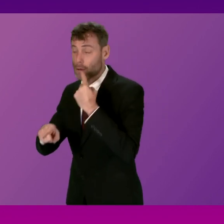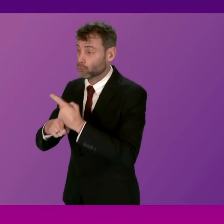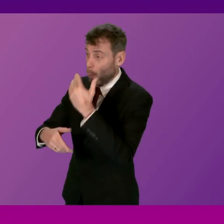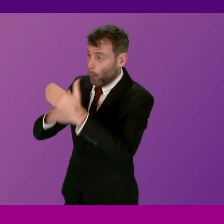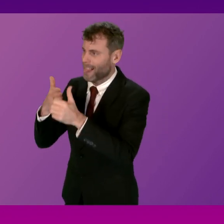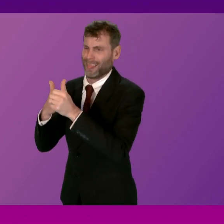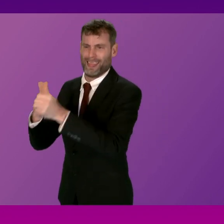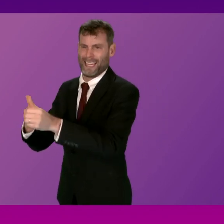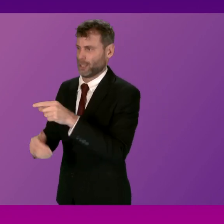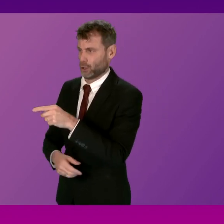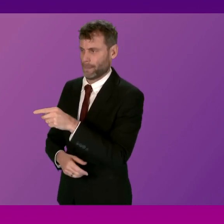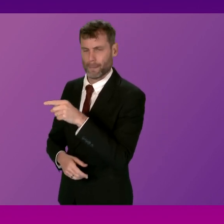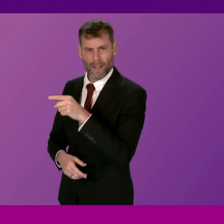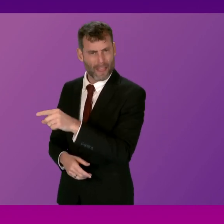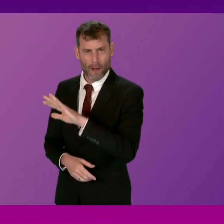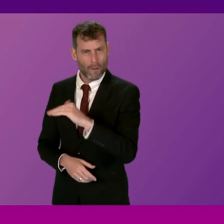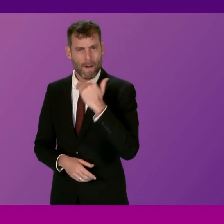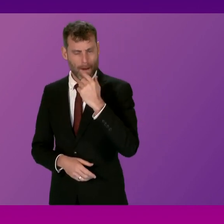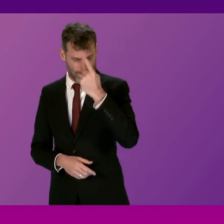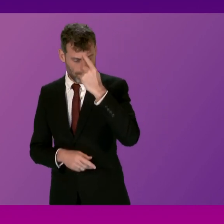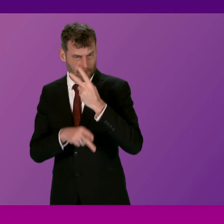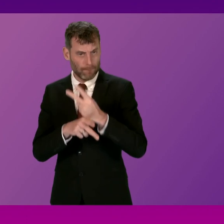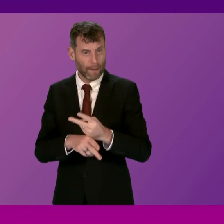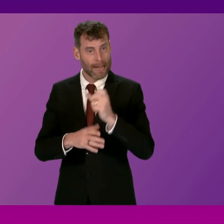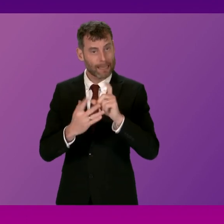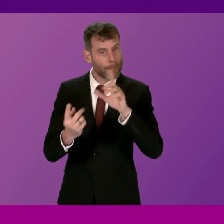deprioritised and dehumanised at a time when they should be a focus of our Government.